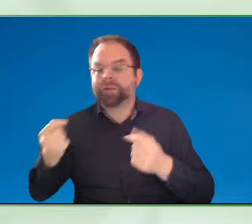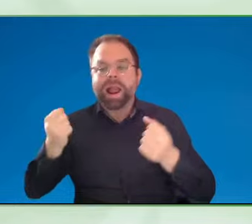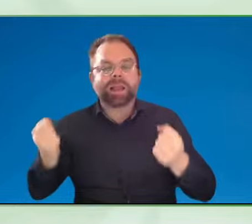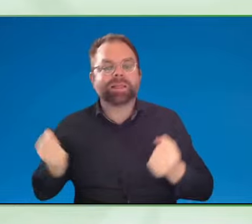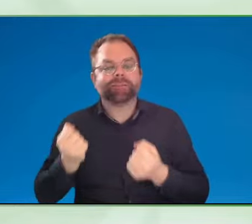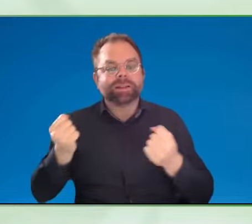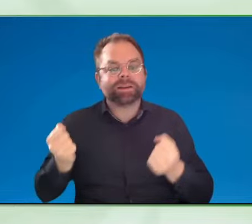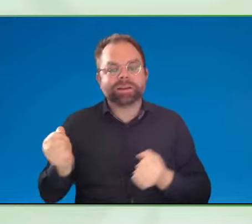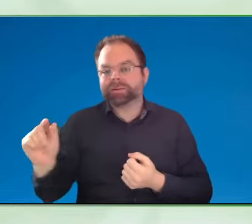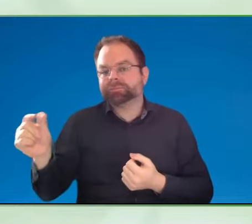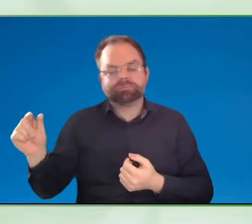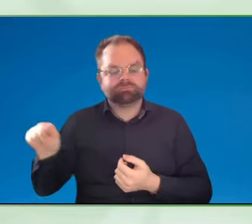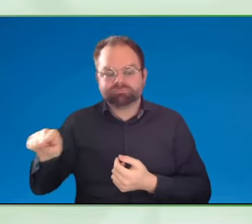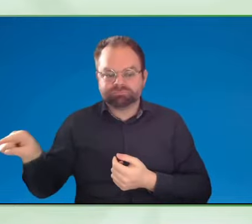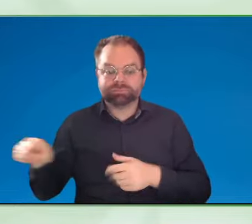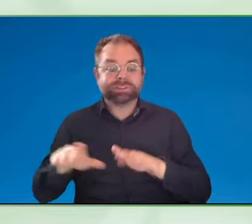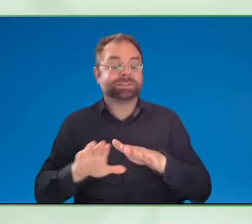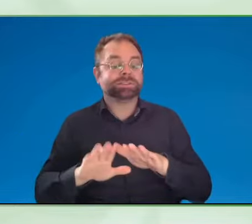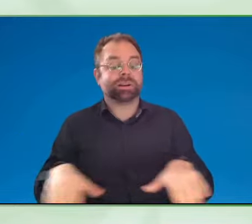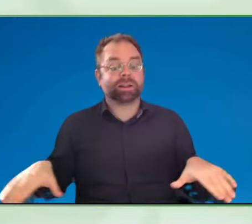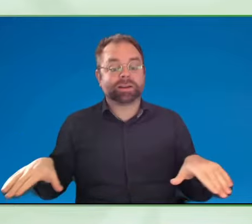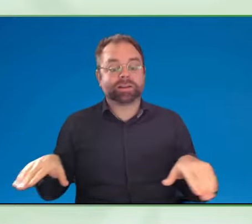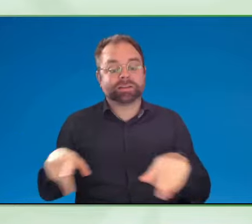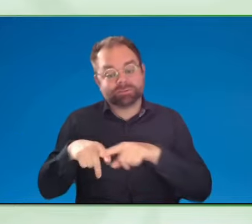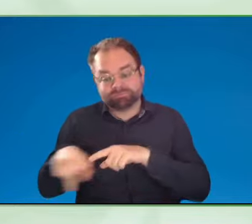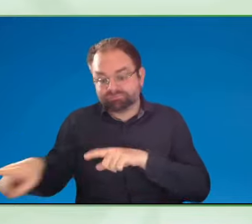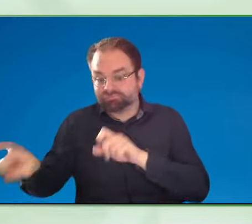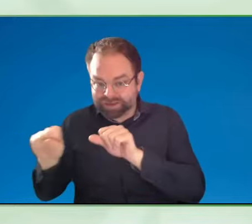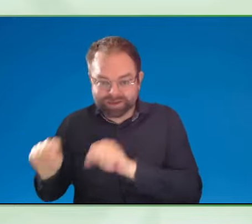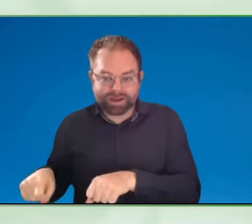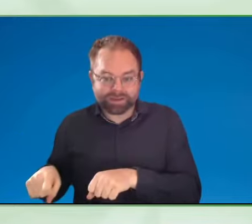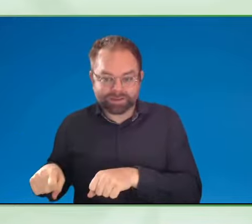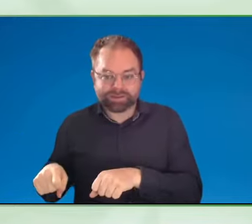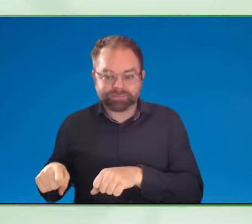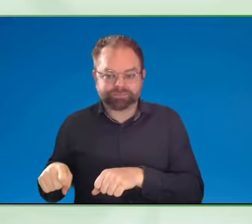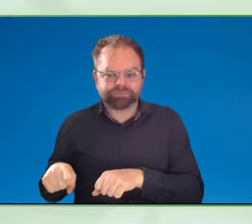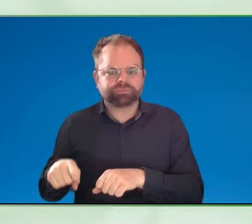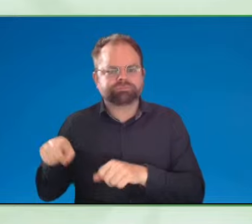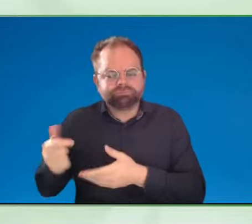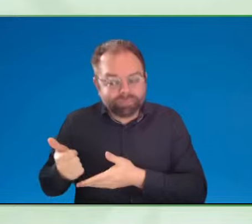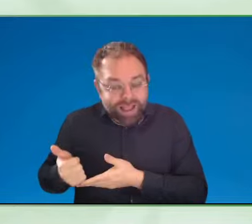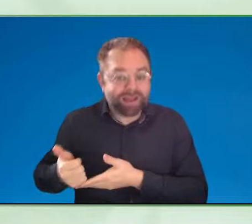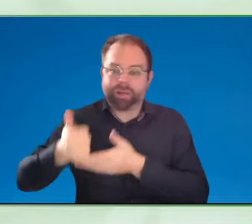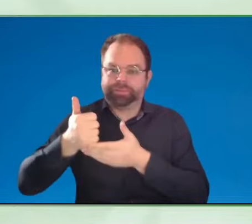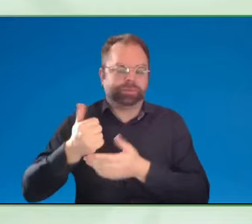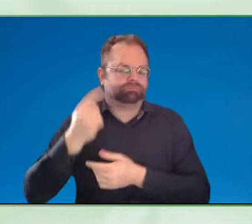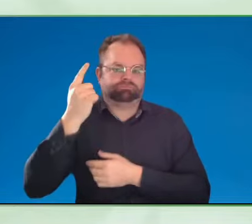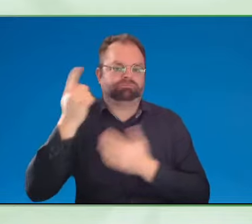With the Hong Kong regional library, we are offering things for everybody, for the general